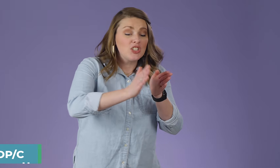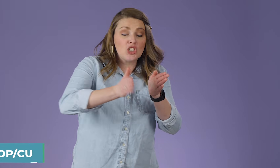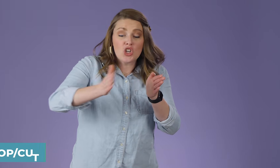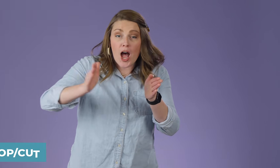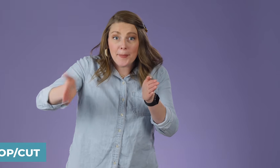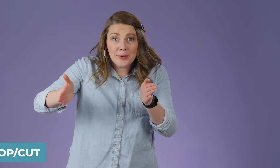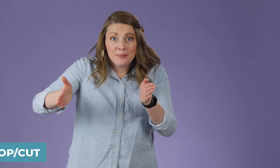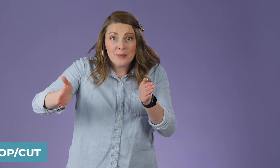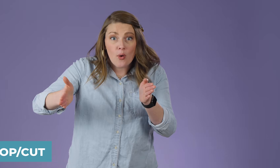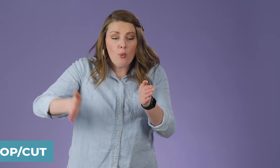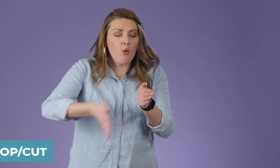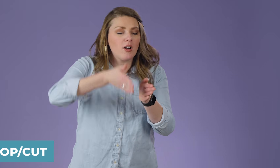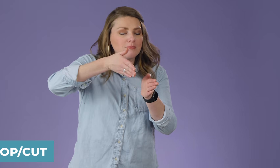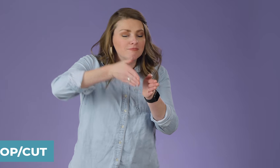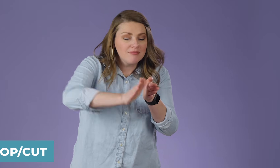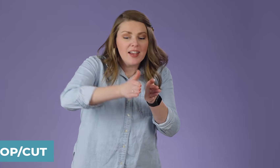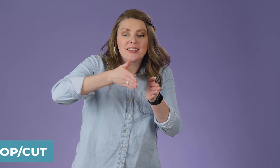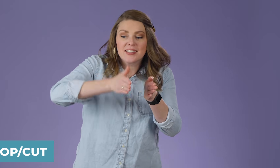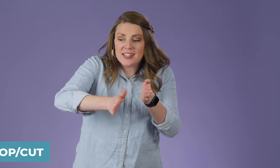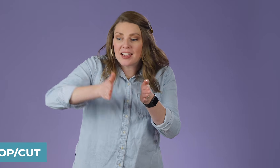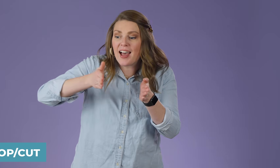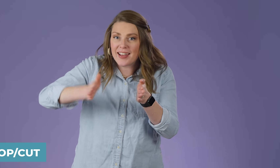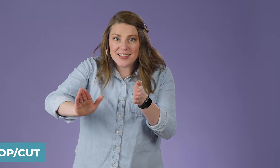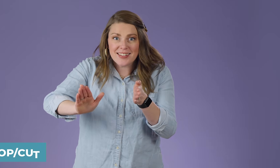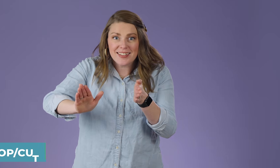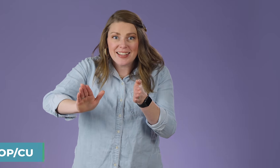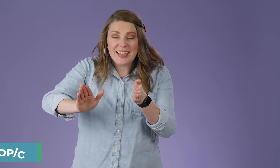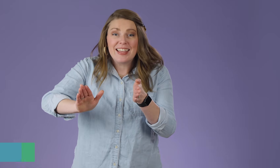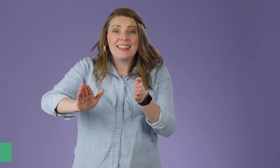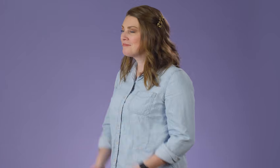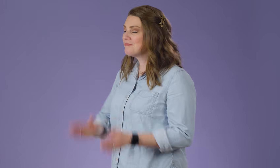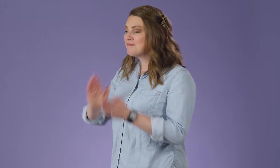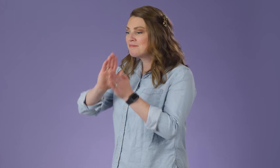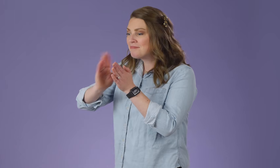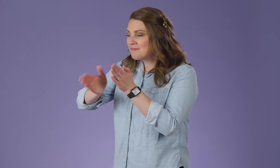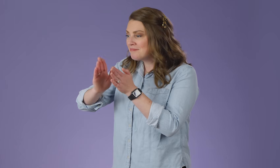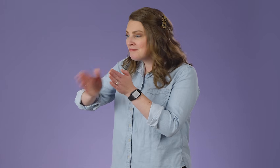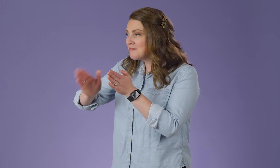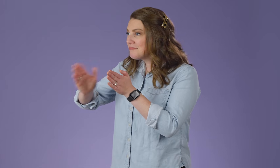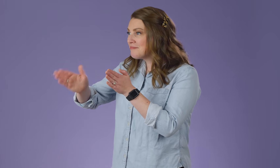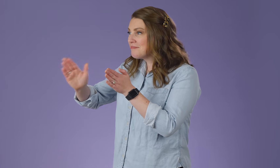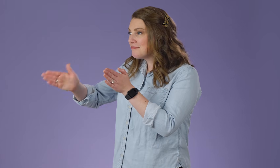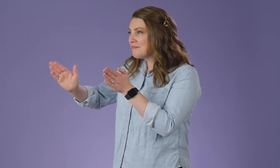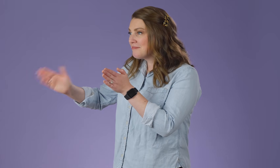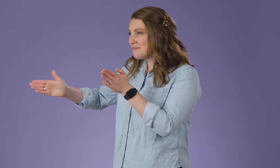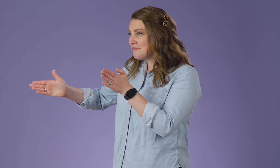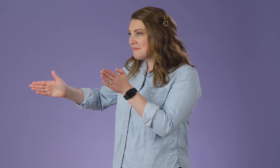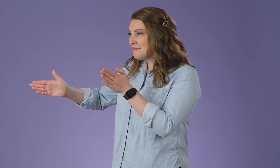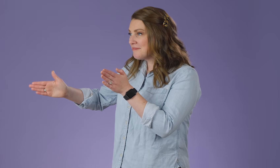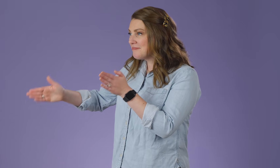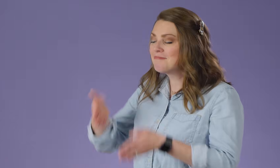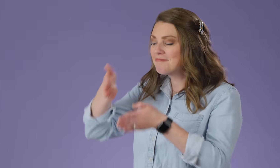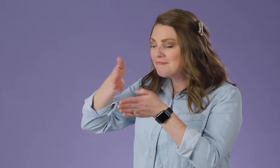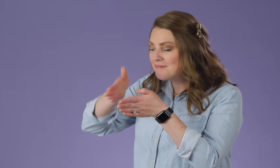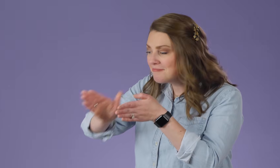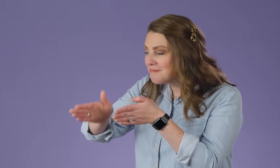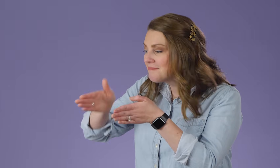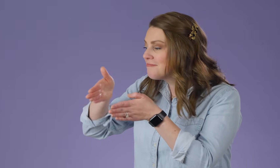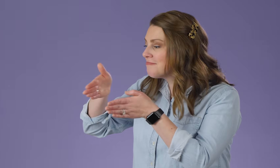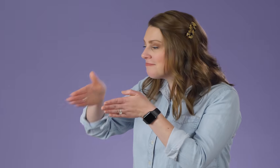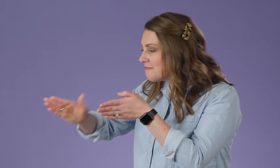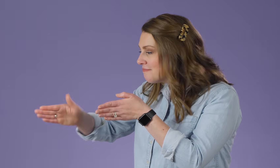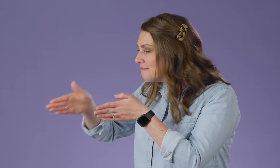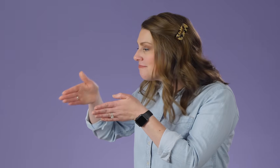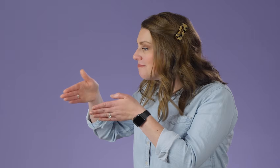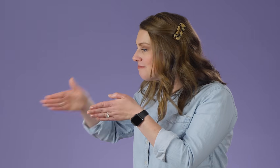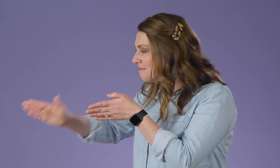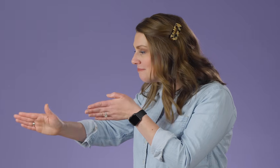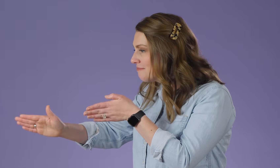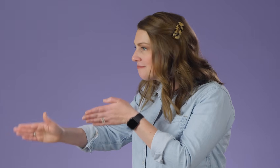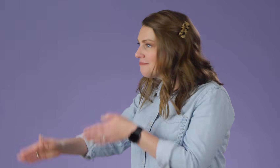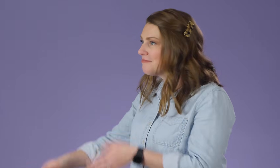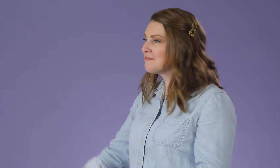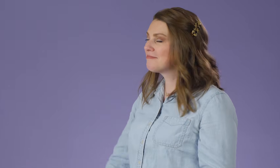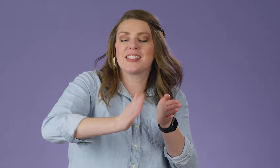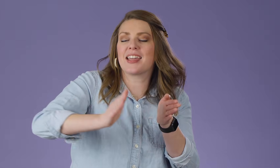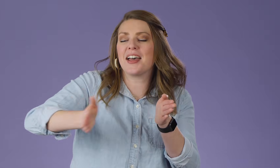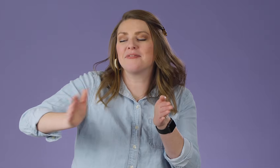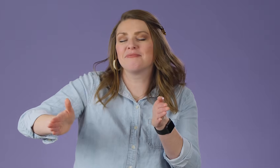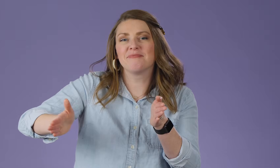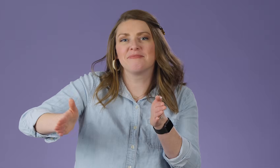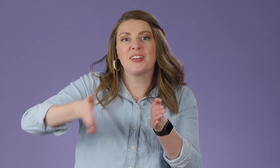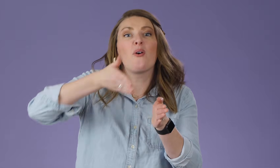'To chop or to cut,' this is showing you're chopping the food or you're cutting or slicing it 'to cut